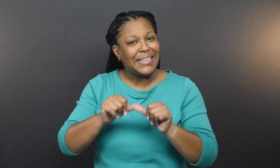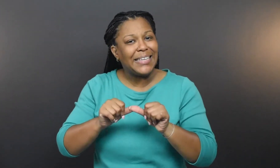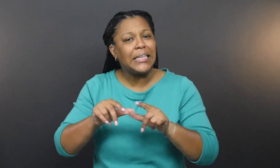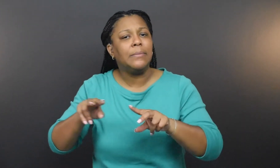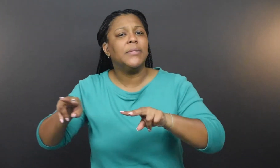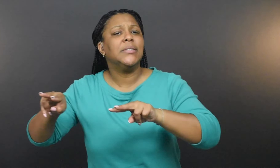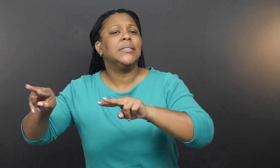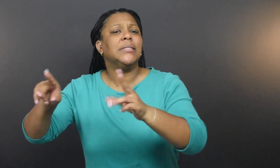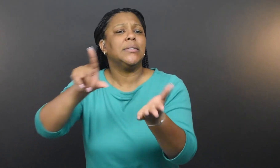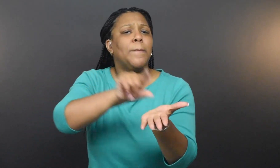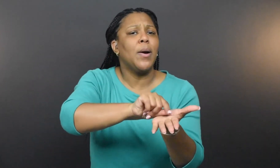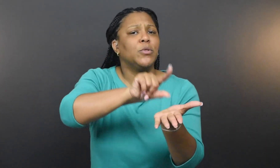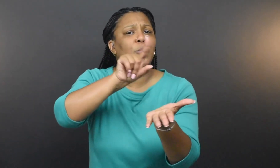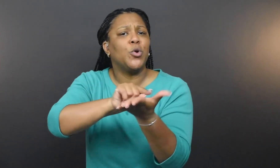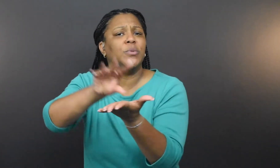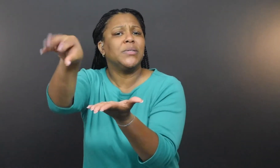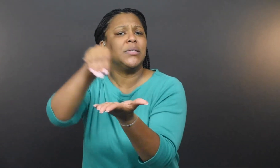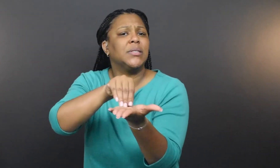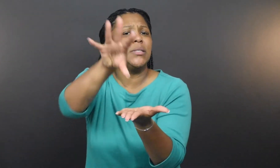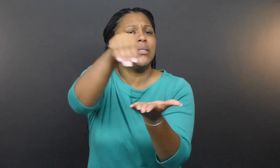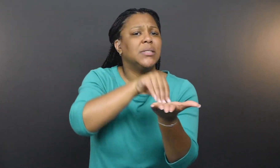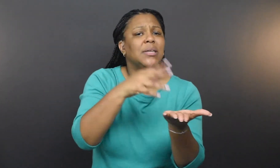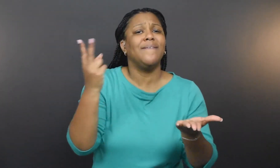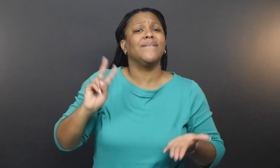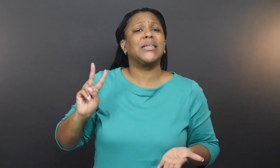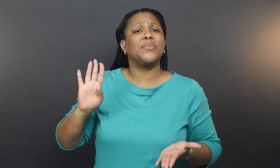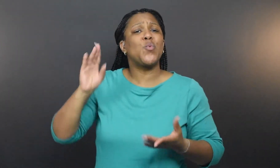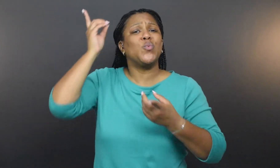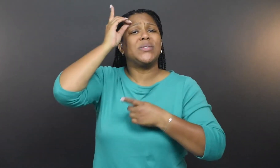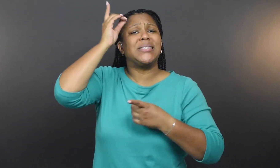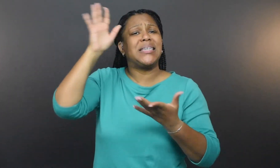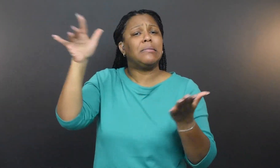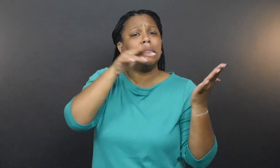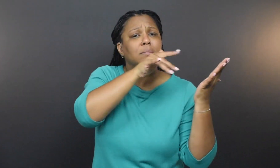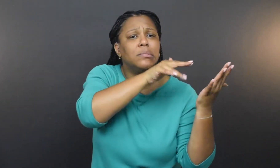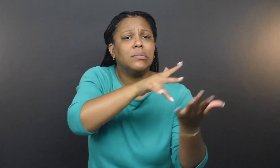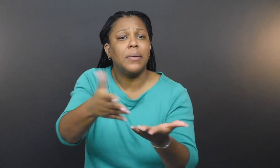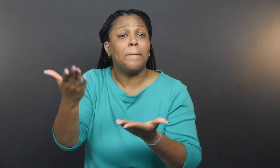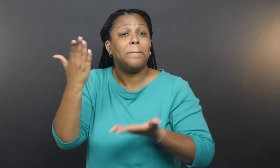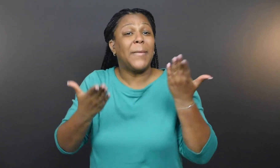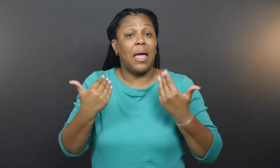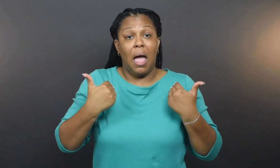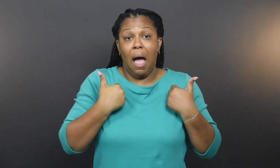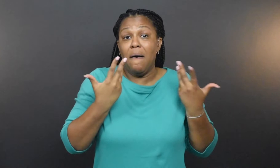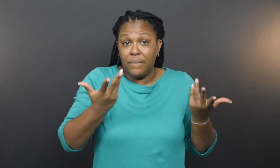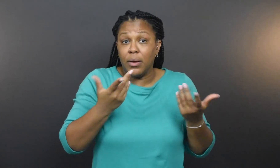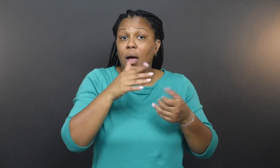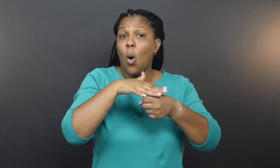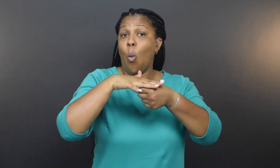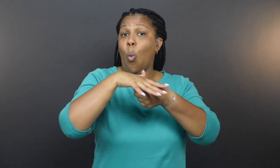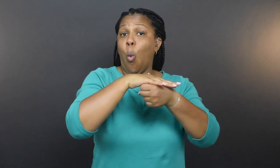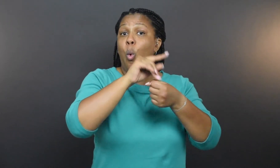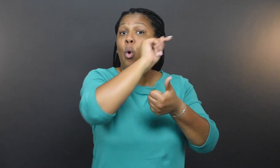vectorborne disease studies that may have local relevance and consults with vectorborne disease